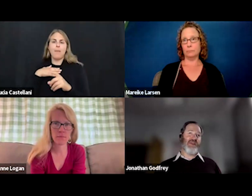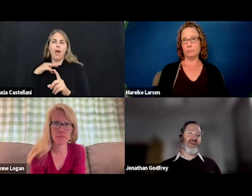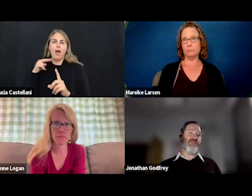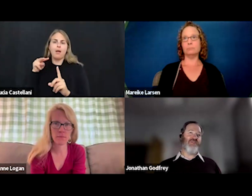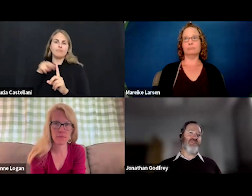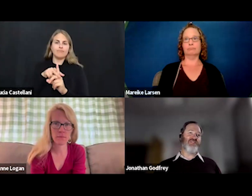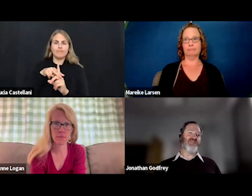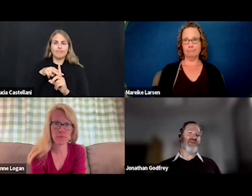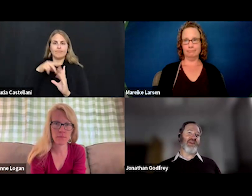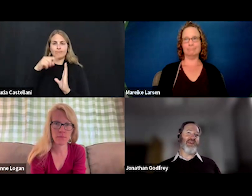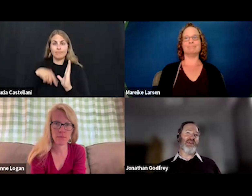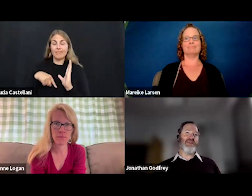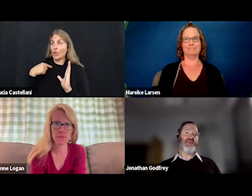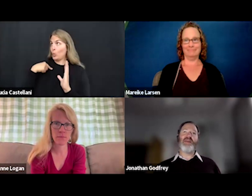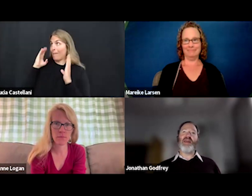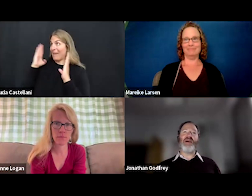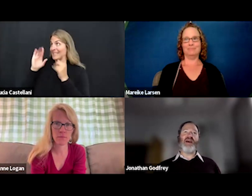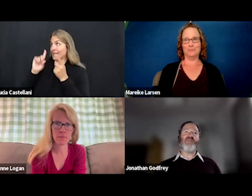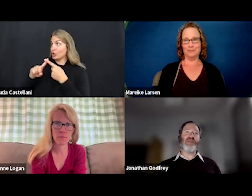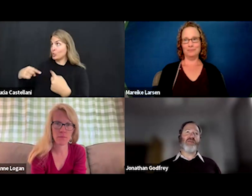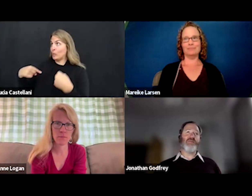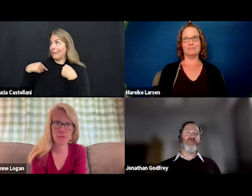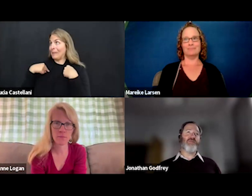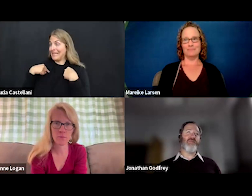and you listen to me and mark me?